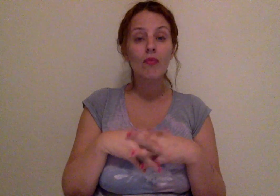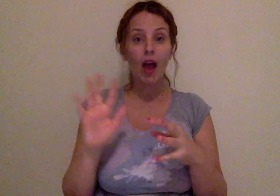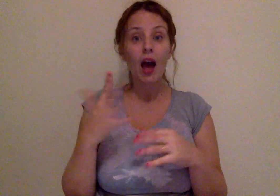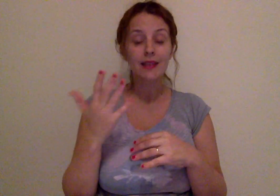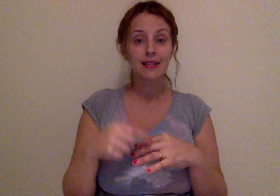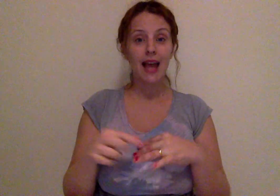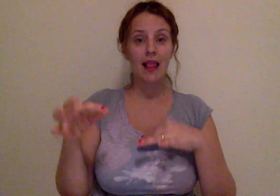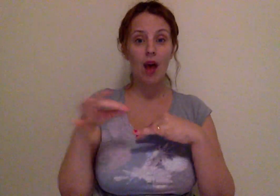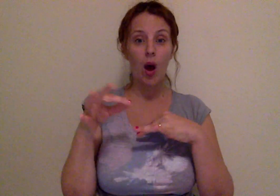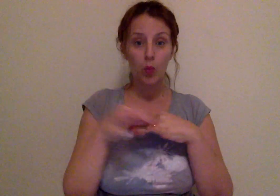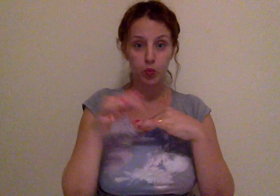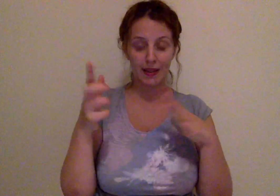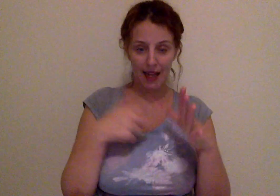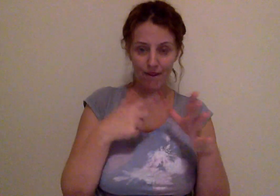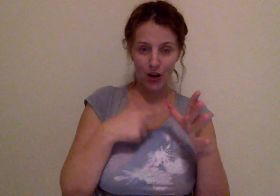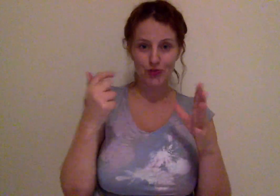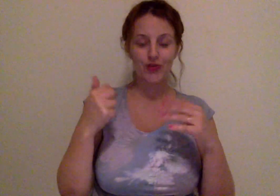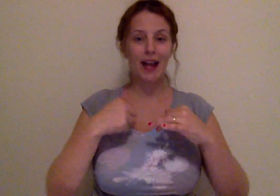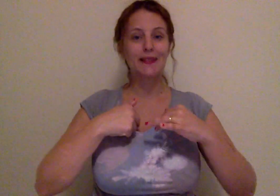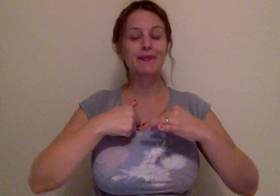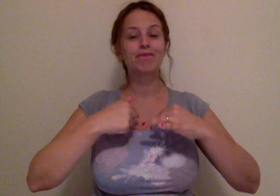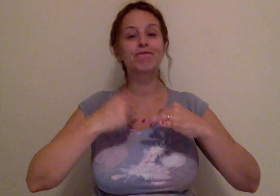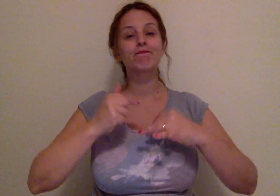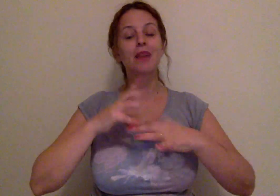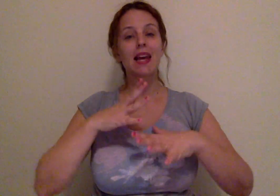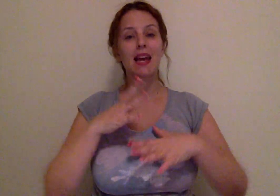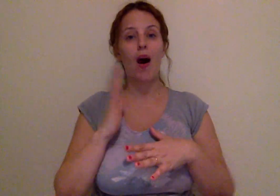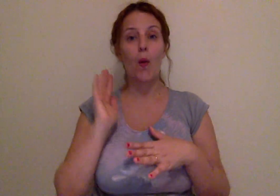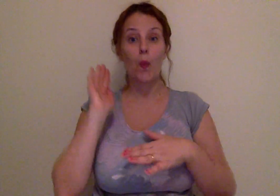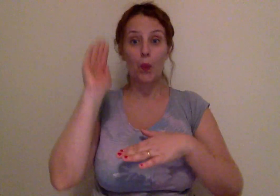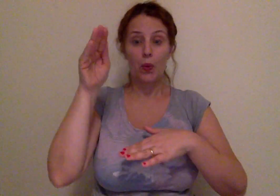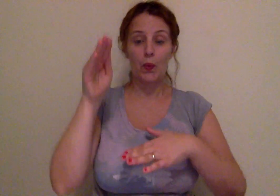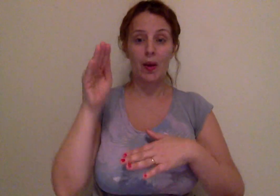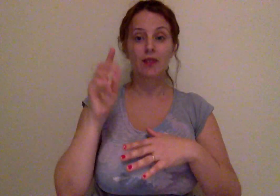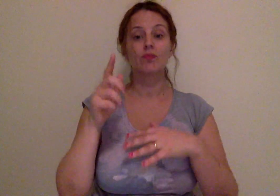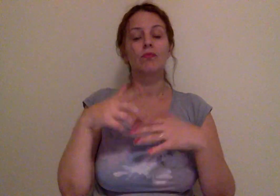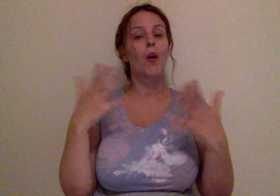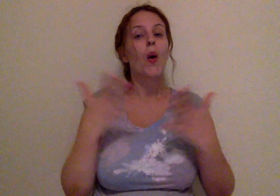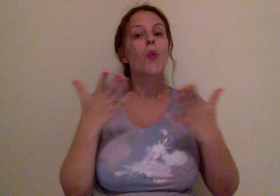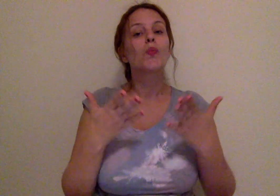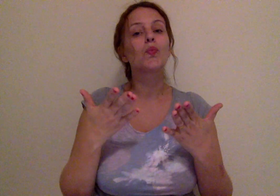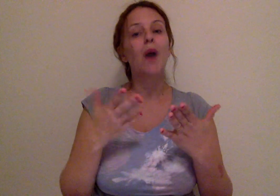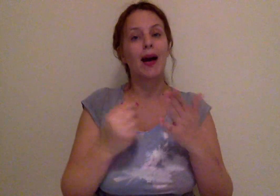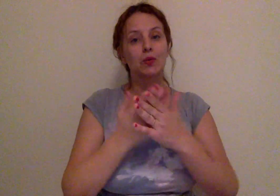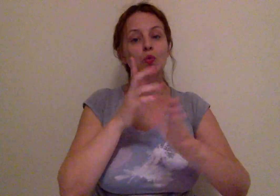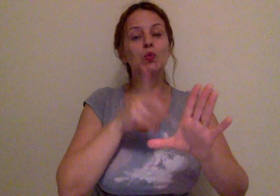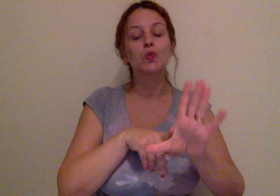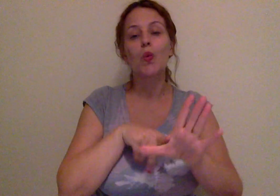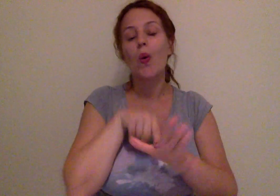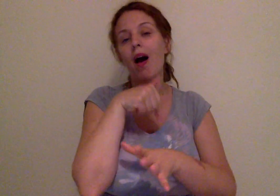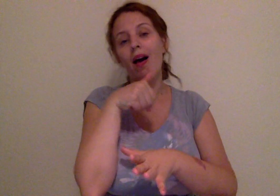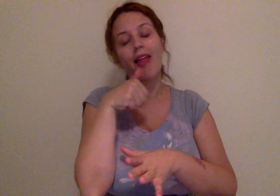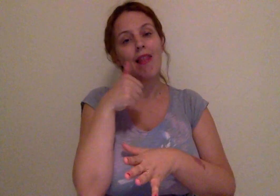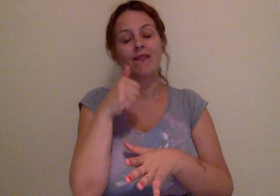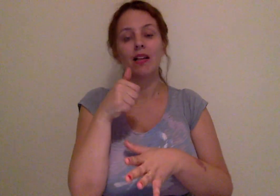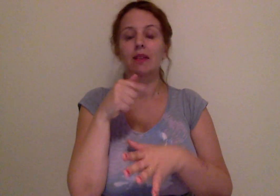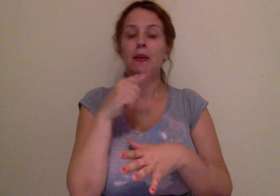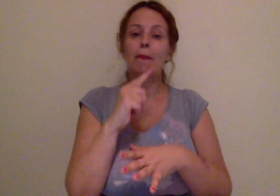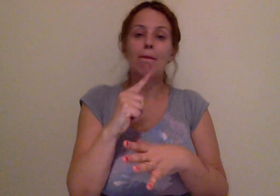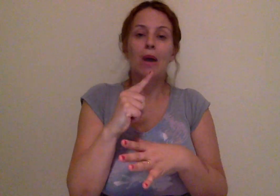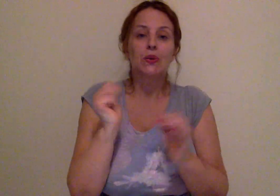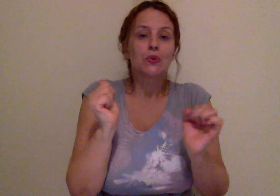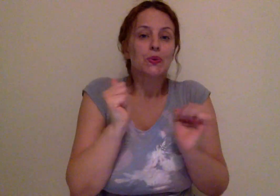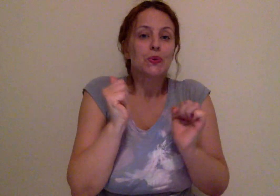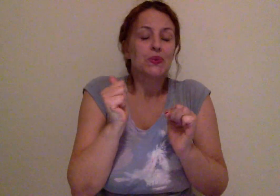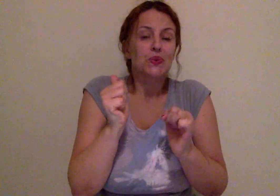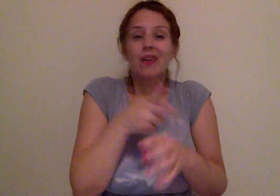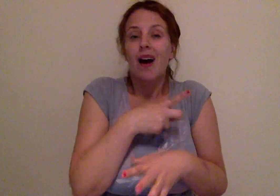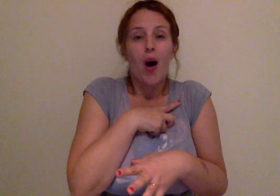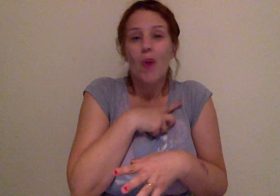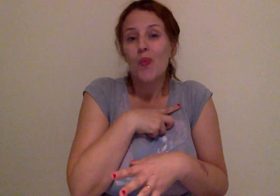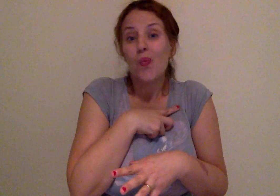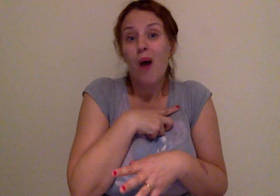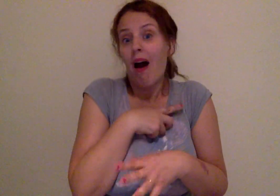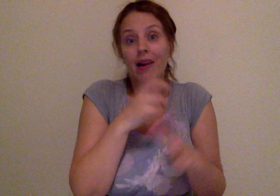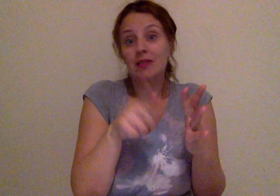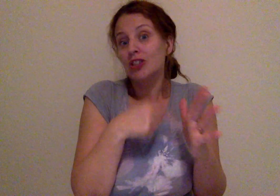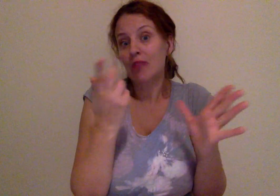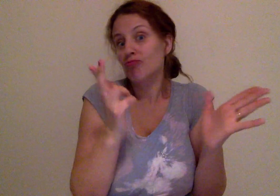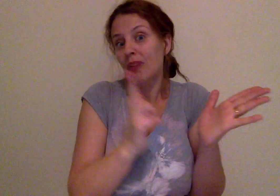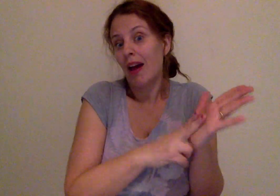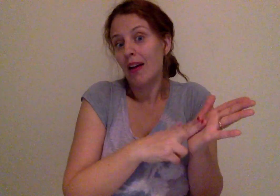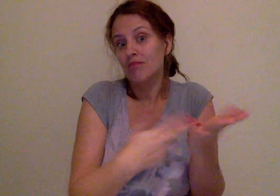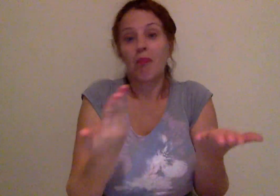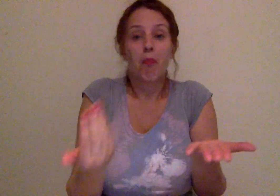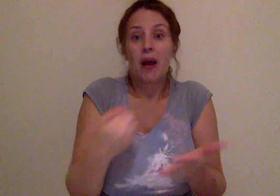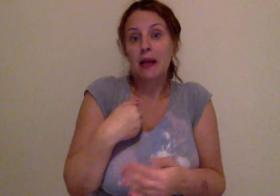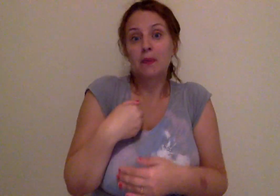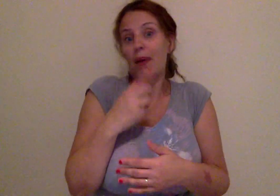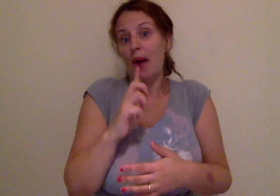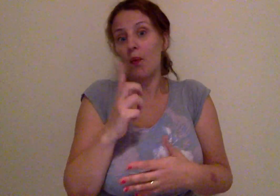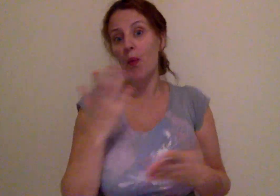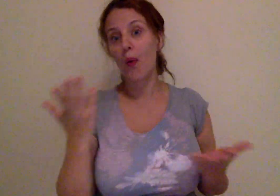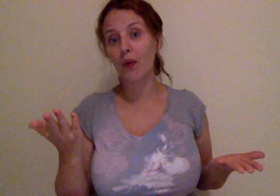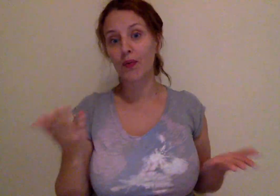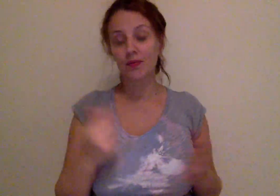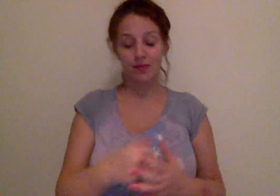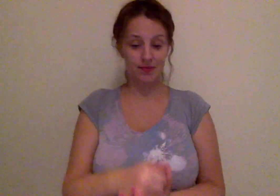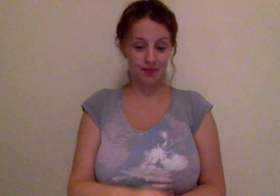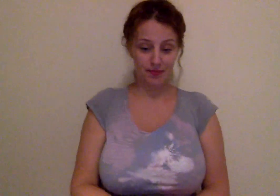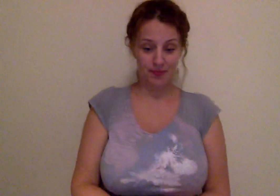10th wedding anniversary, went where, NewYork, lovely but cold, why January, expect what.